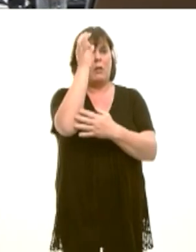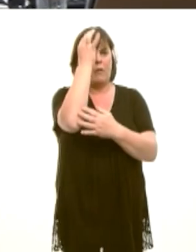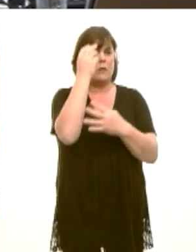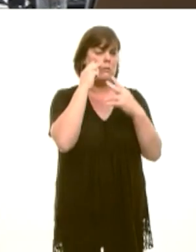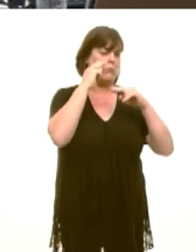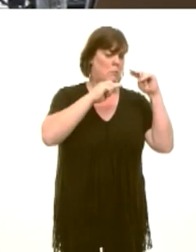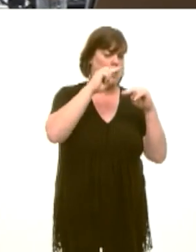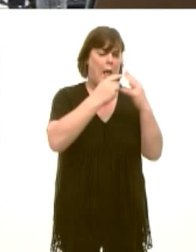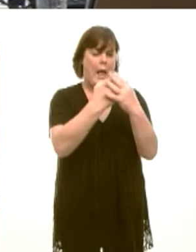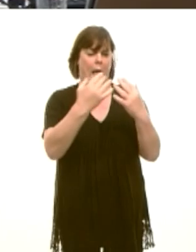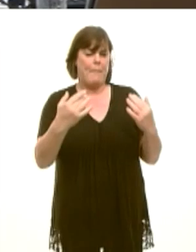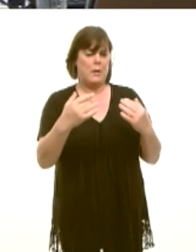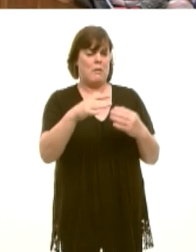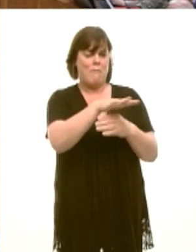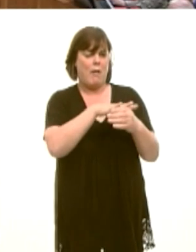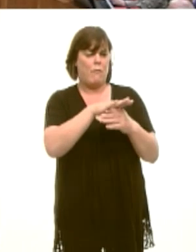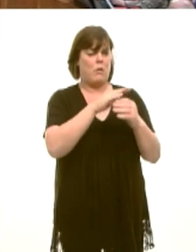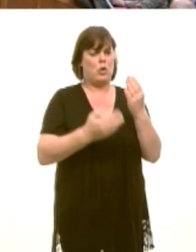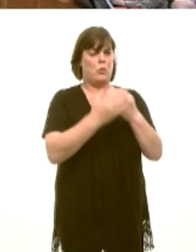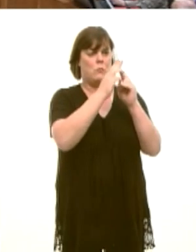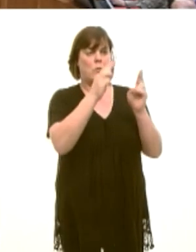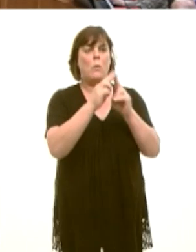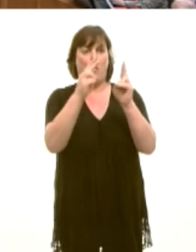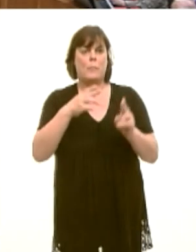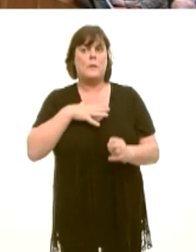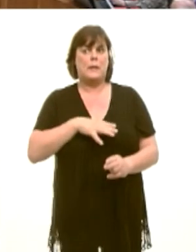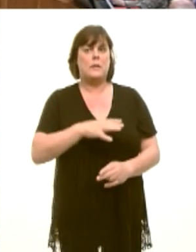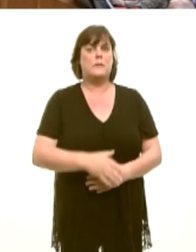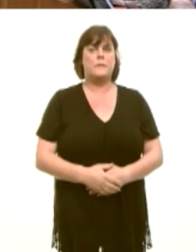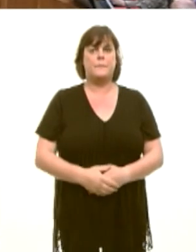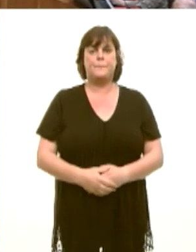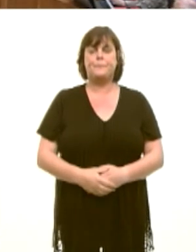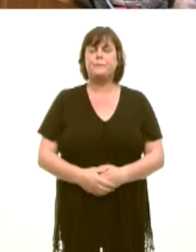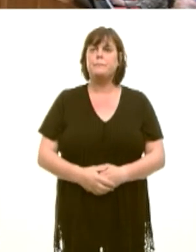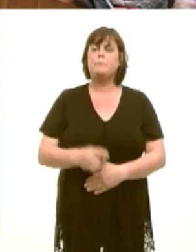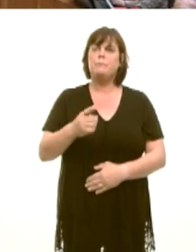to make an analysis of how many homes are needed in each local authority area. Kirsty Williams: First Minister, the last time there was a comprehensive report published